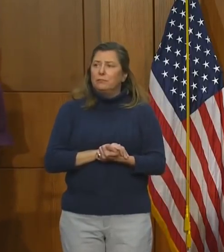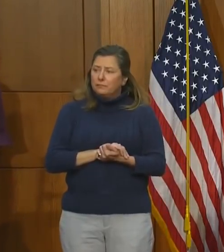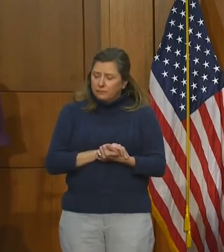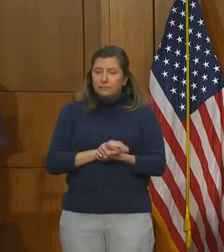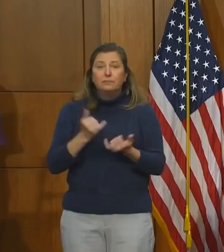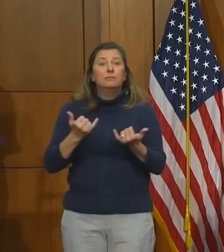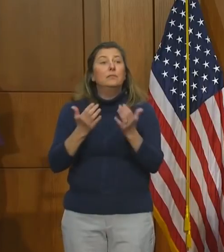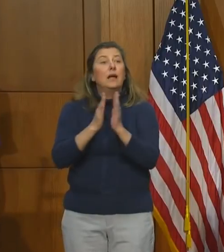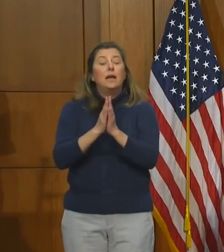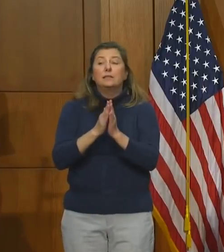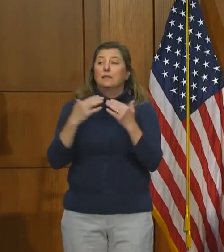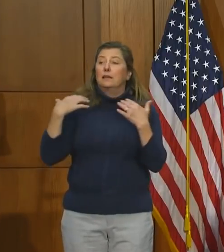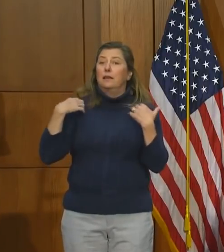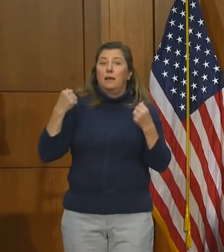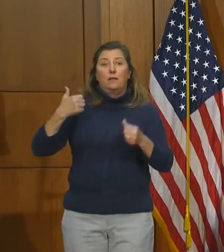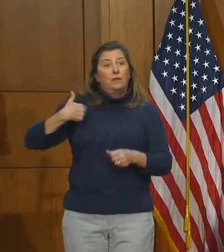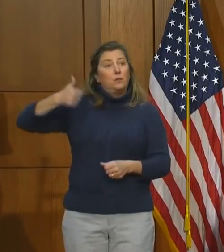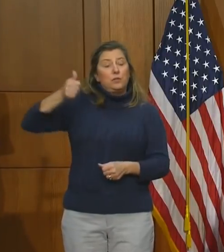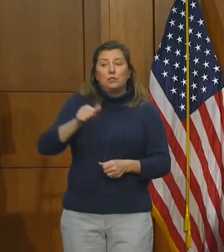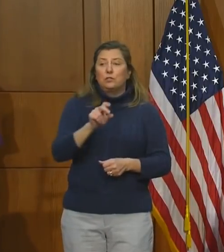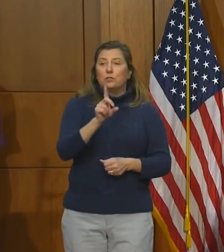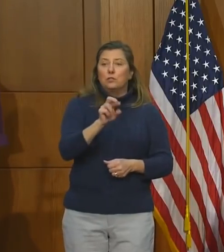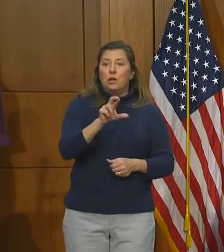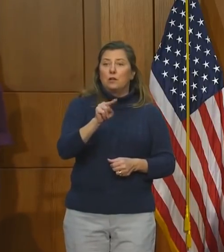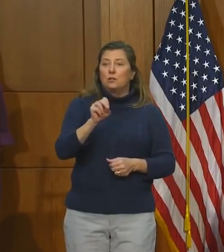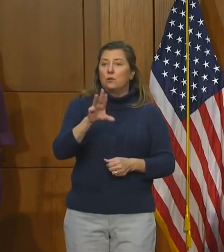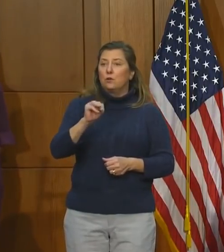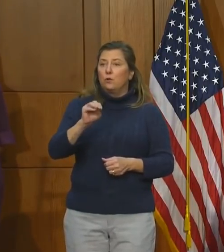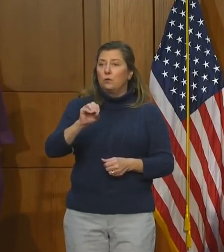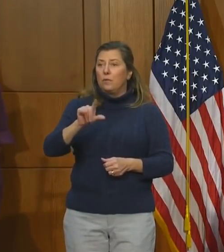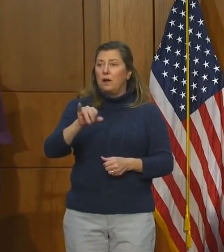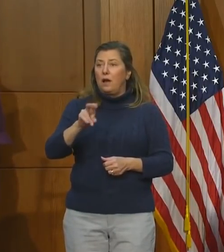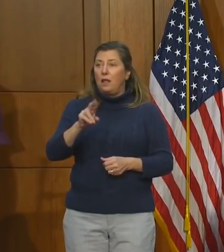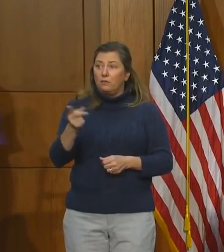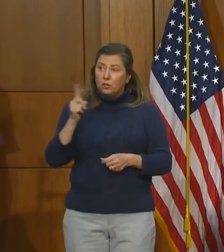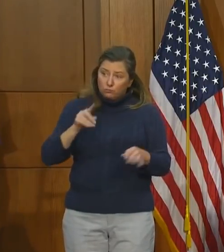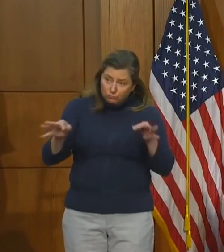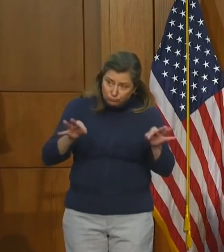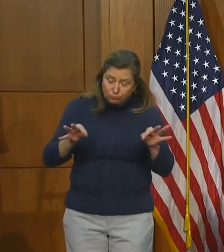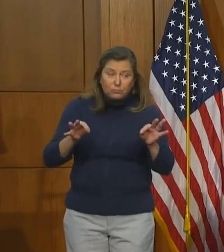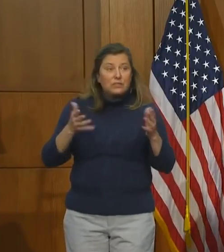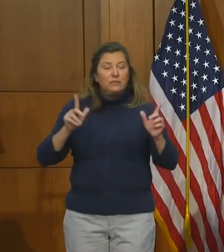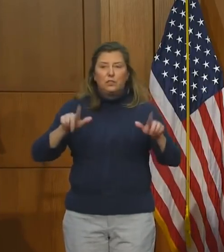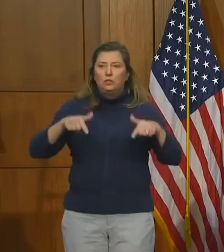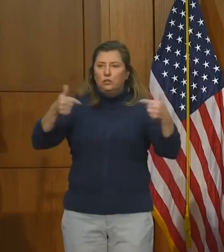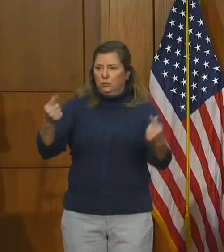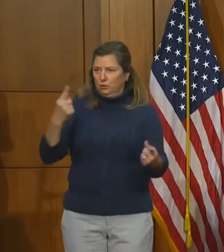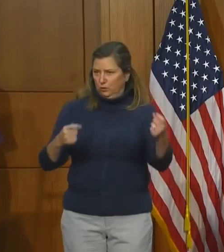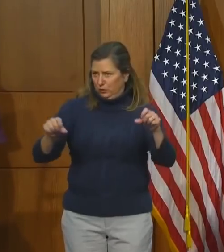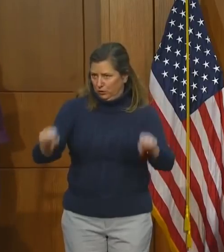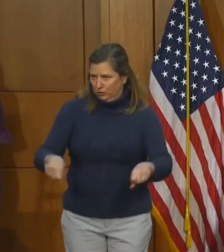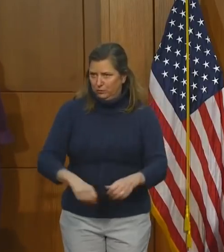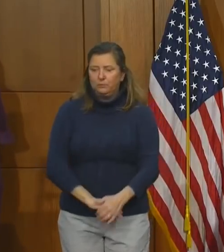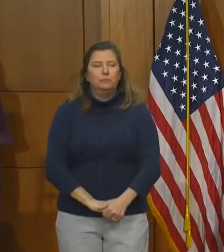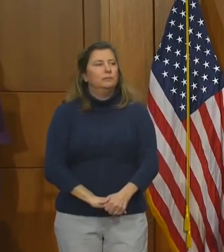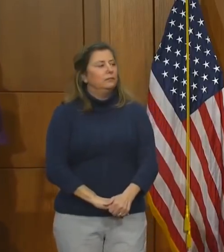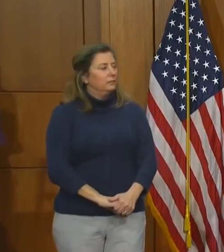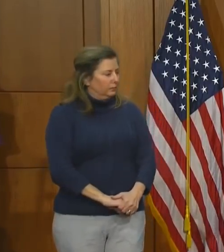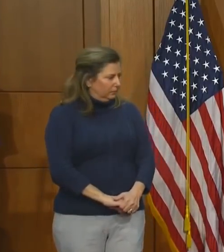AFFECTS OUR NEIGHBORS AND OUR COMMUNITY NOT JUST OURSELVES NOW I'D LIKE TO ASK OUR HEALTH COMMISSIONER DR NORM OLIVER TO